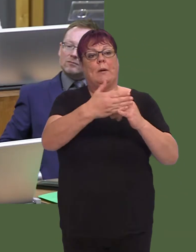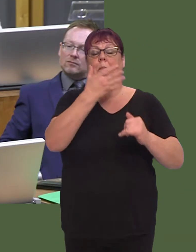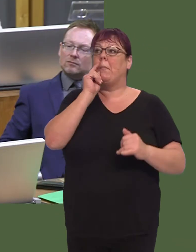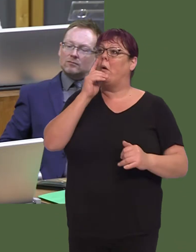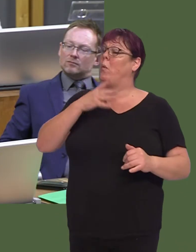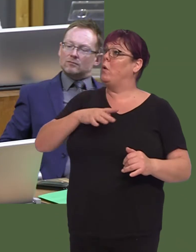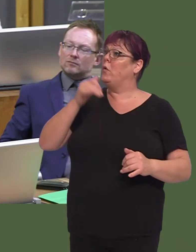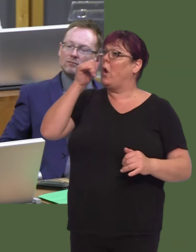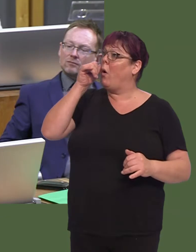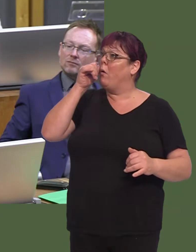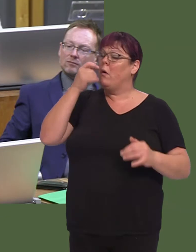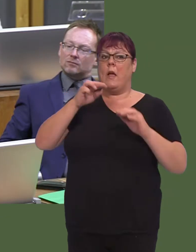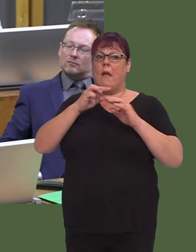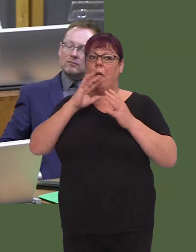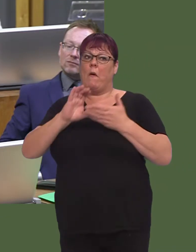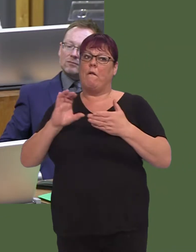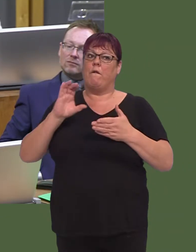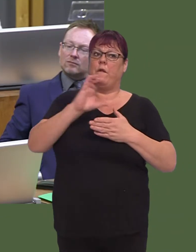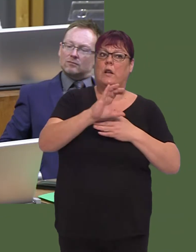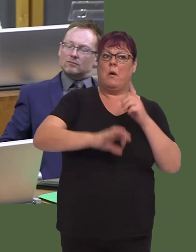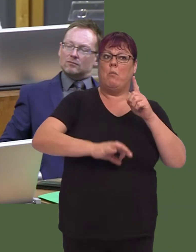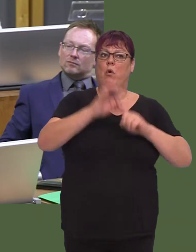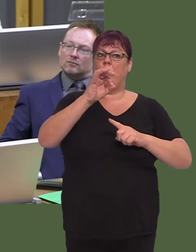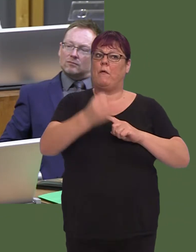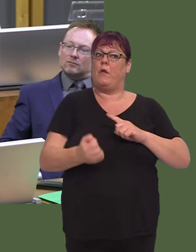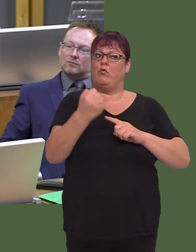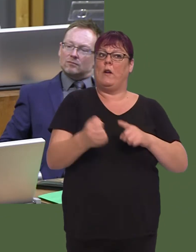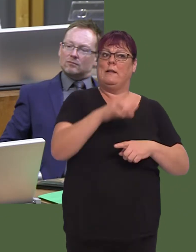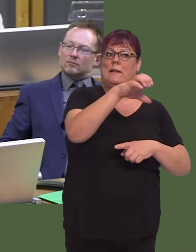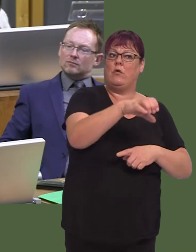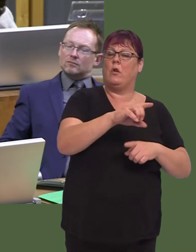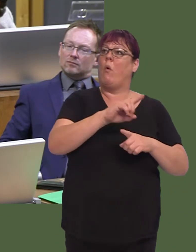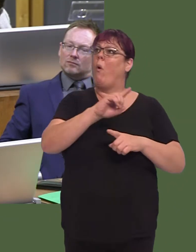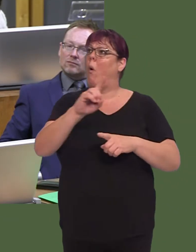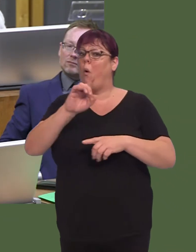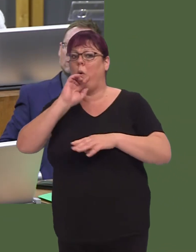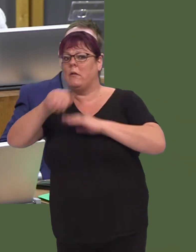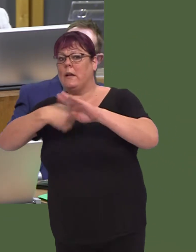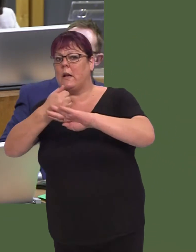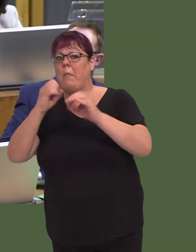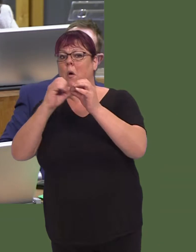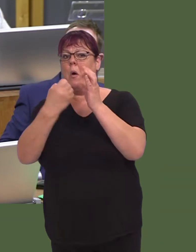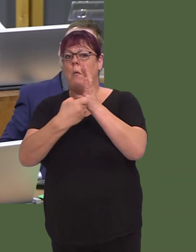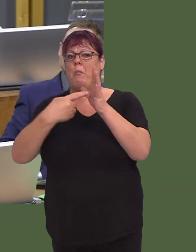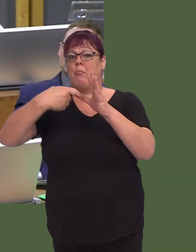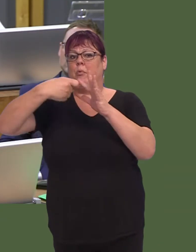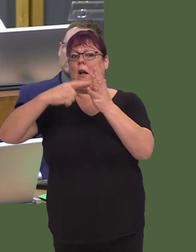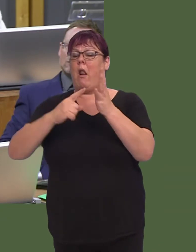Specifically, they're asking: does Welsh Government expect further investment in Bridgend train station or the long-promised Brackla train station?